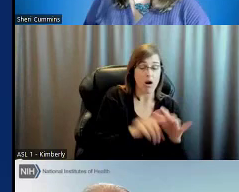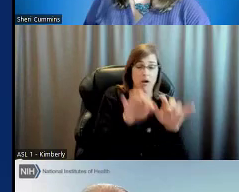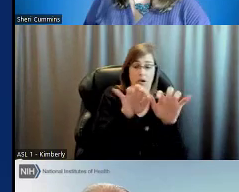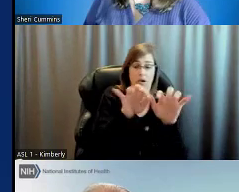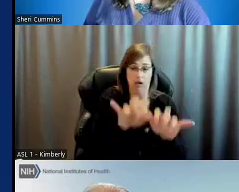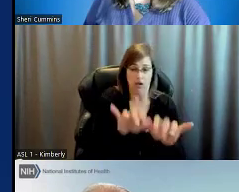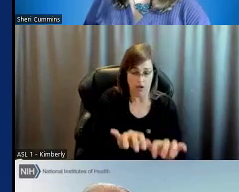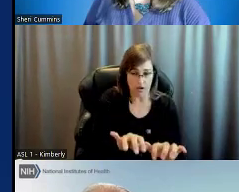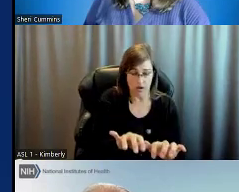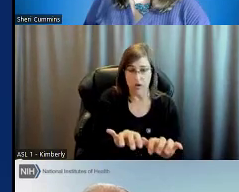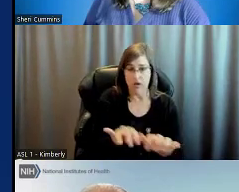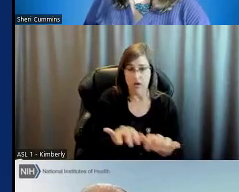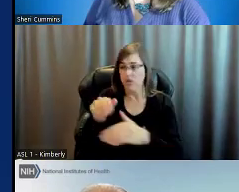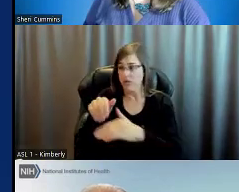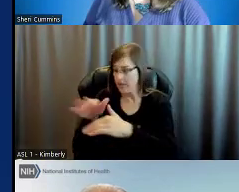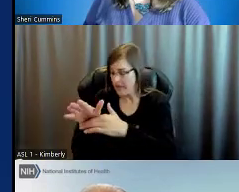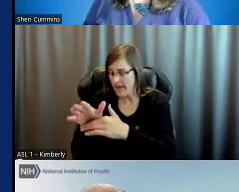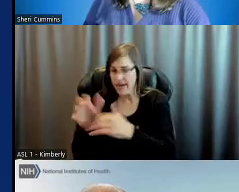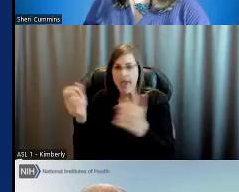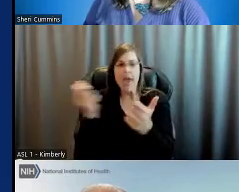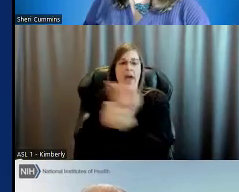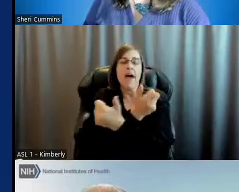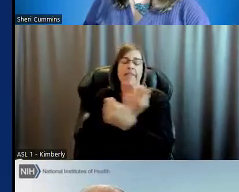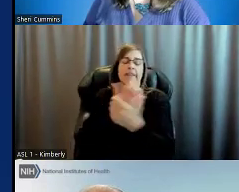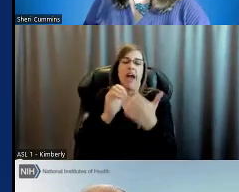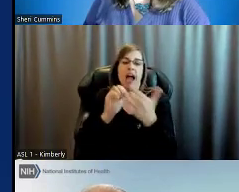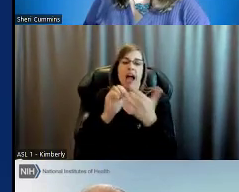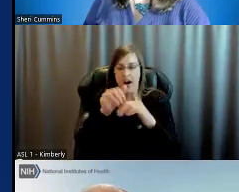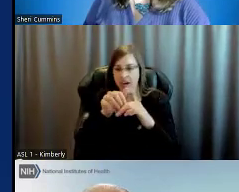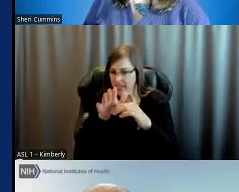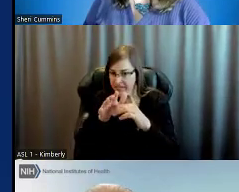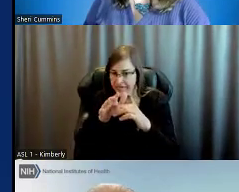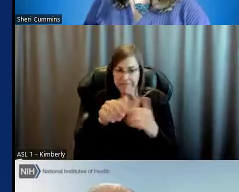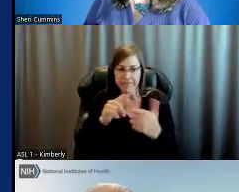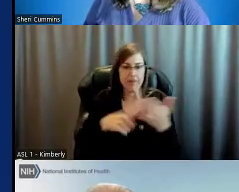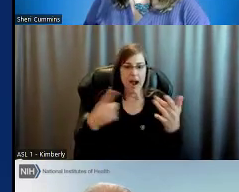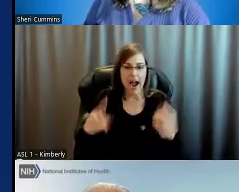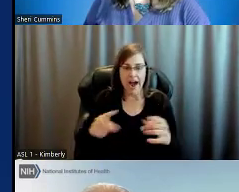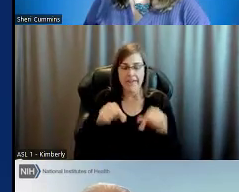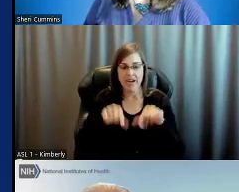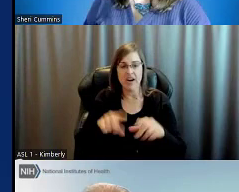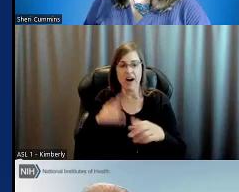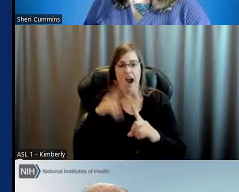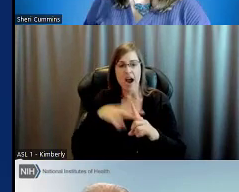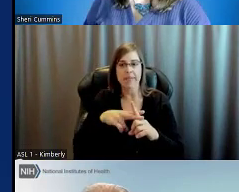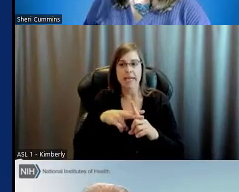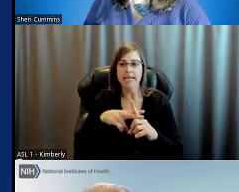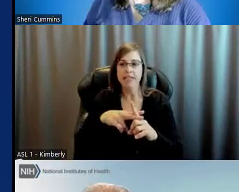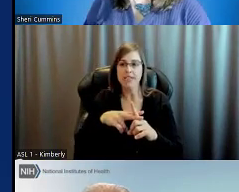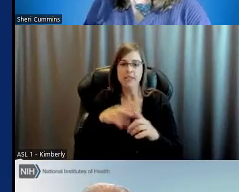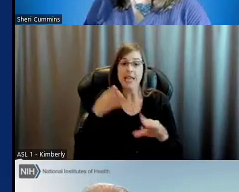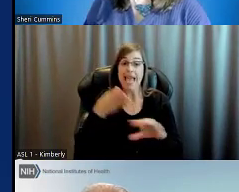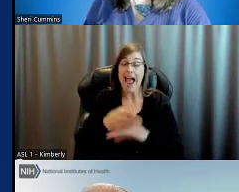to when you submit it and how to submit it, what happens during application once the application has been submitted